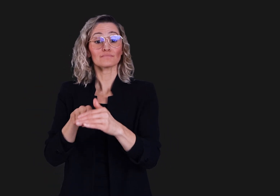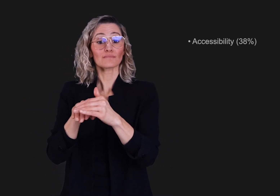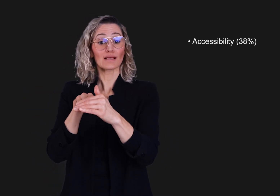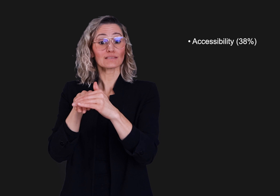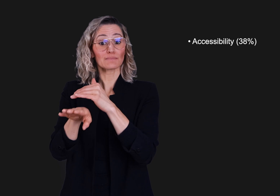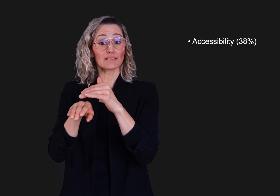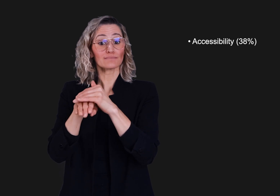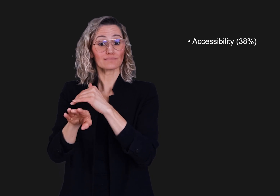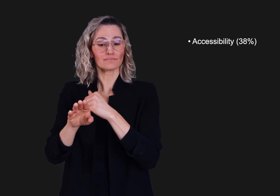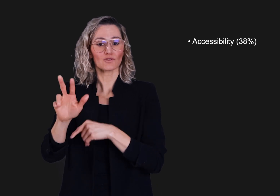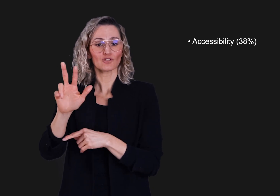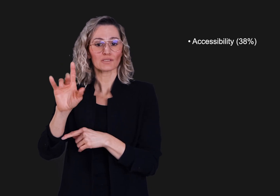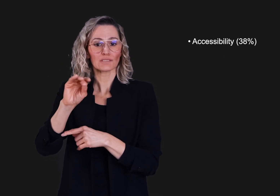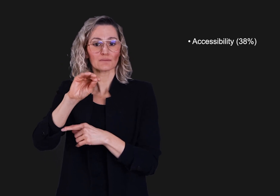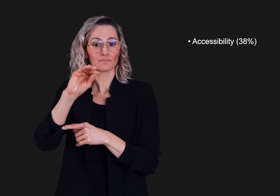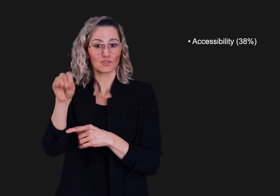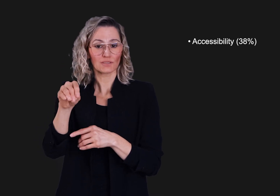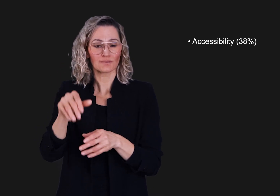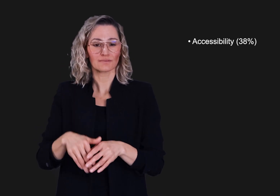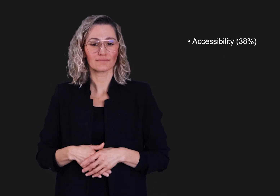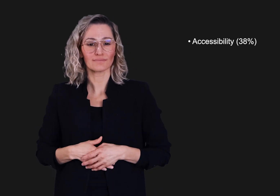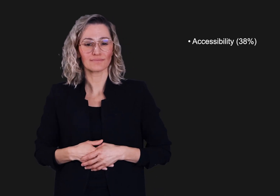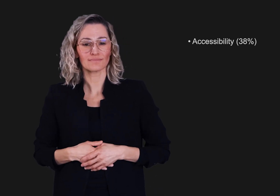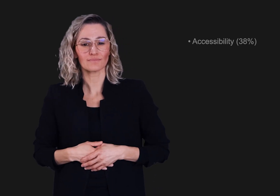• Accessibility (38%)